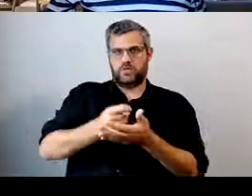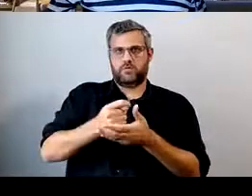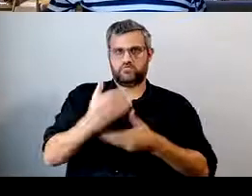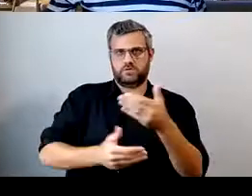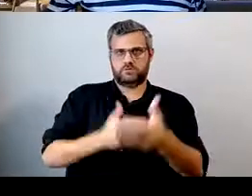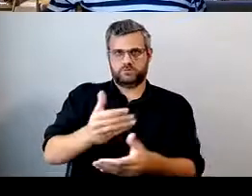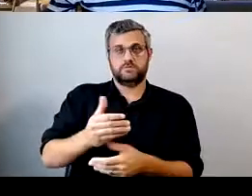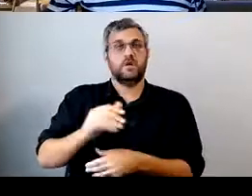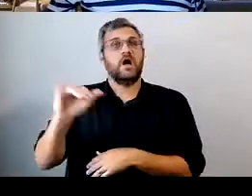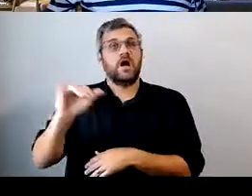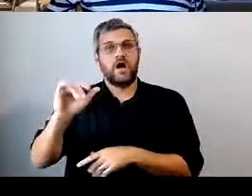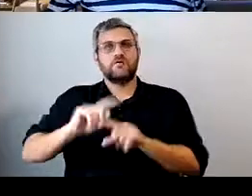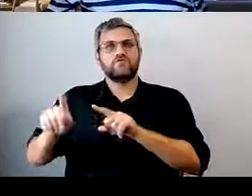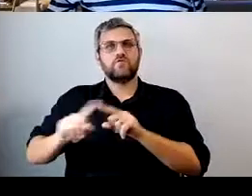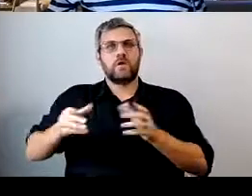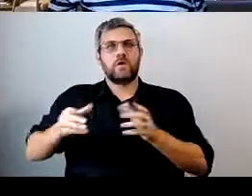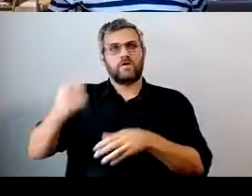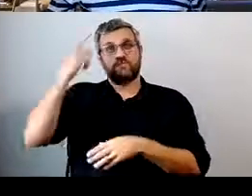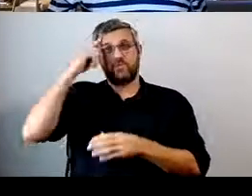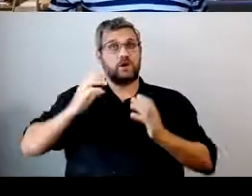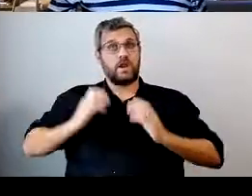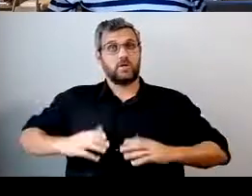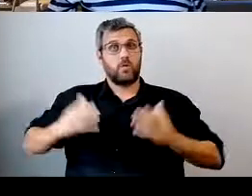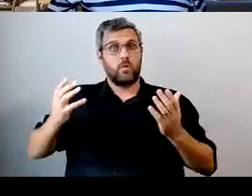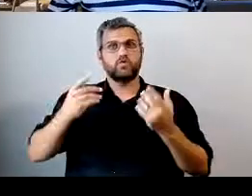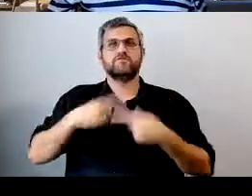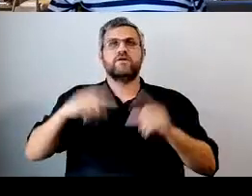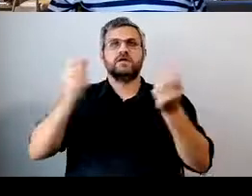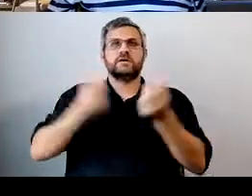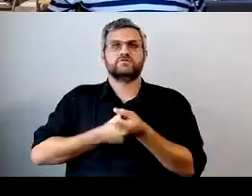and a variety of ways available for clients to effectively express themselves.